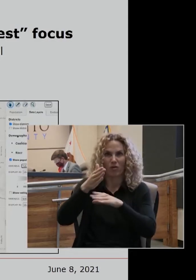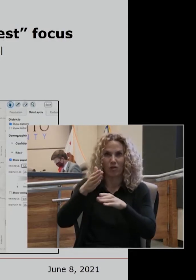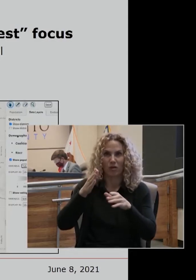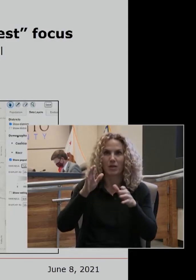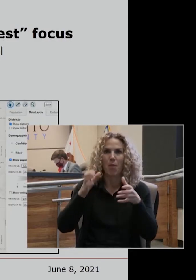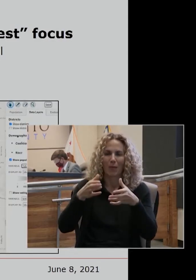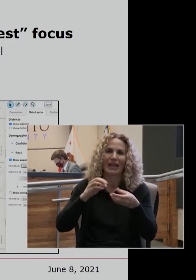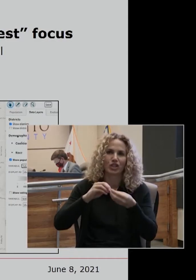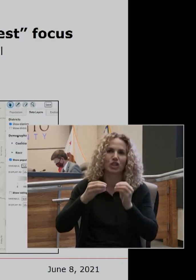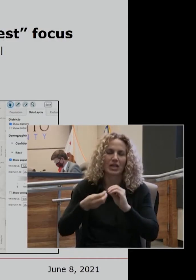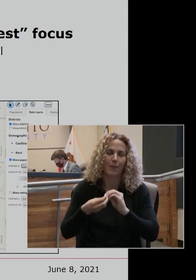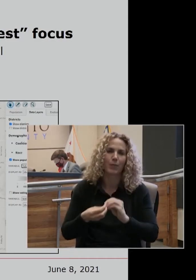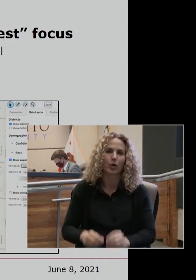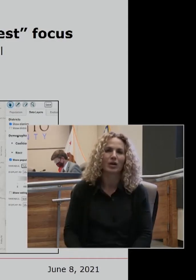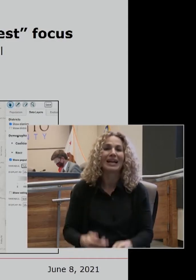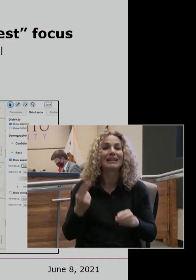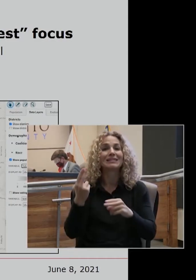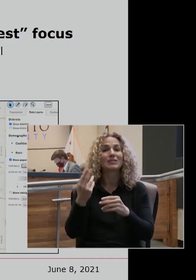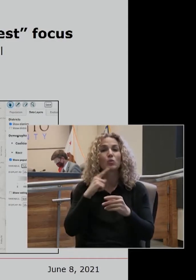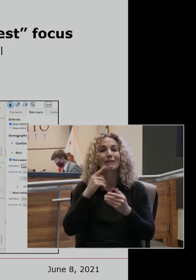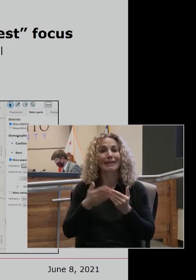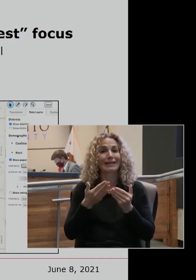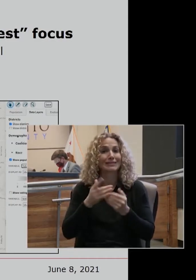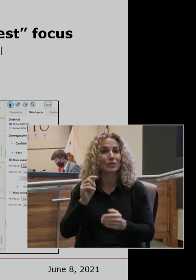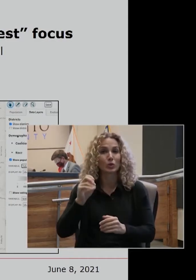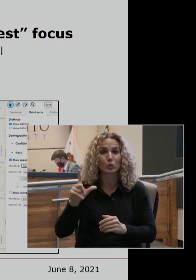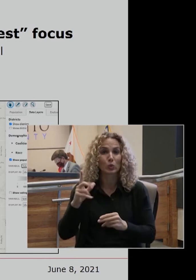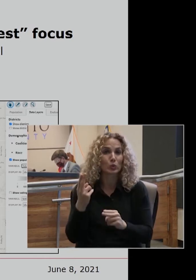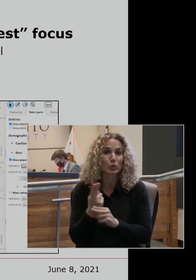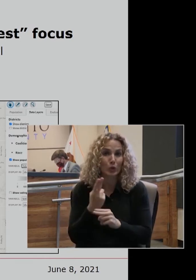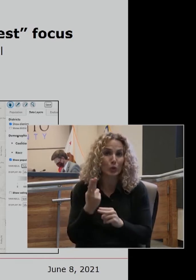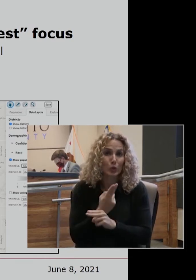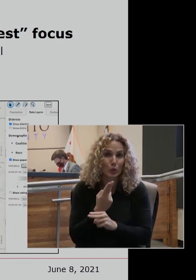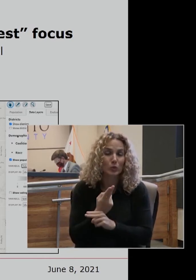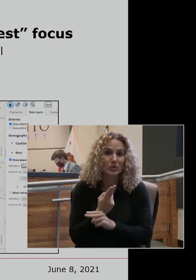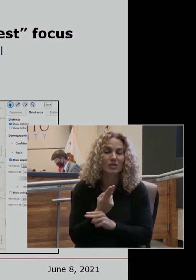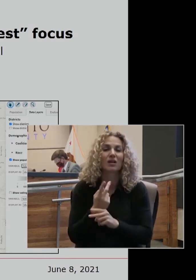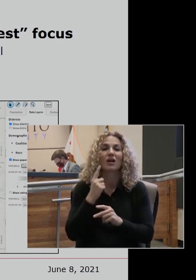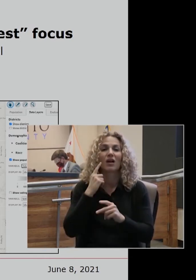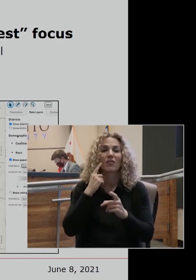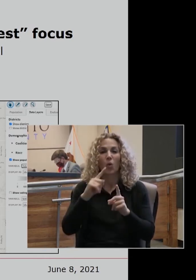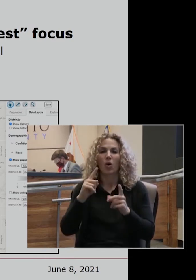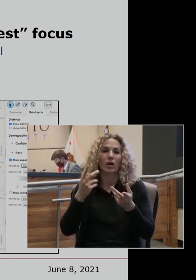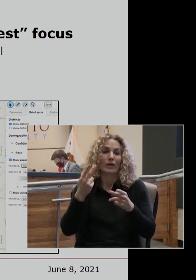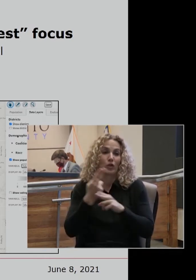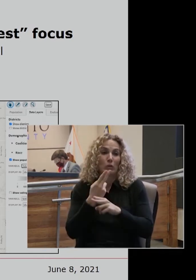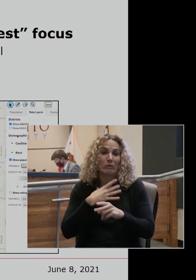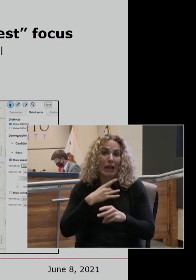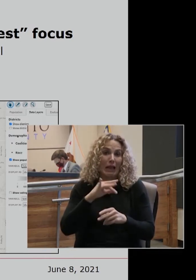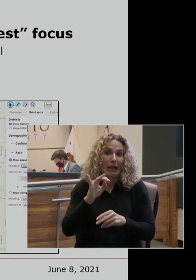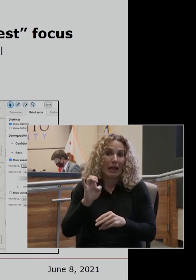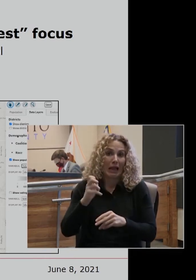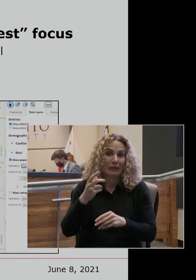RANGE IT WILL BE GREEN AND GO TO RED. RED. IT'S EASY TO USE IF PEOPLE ARE